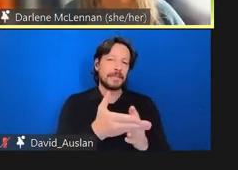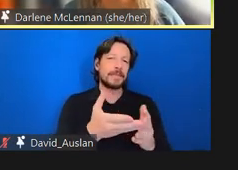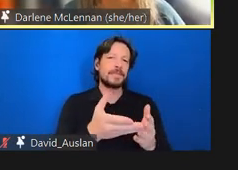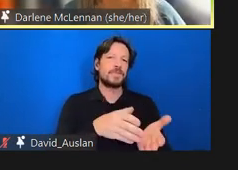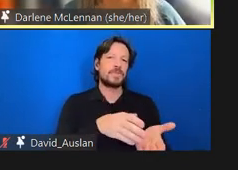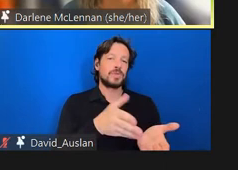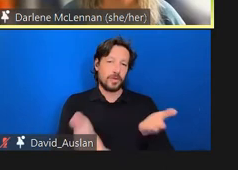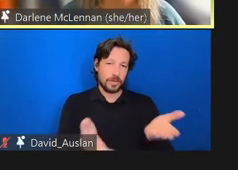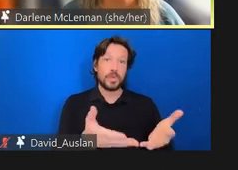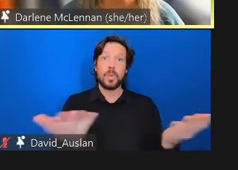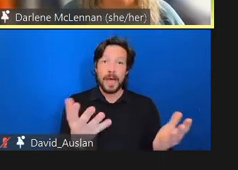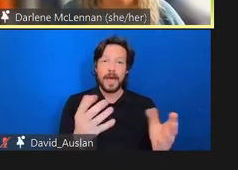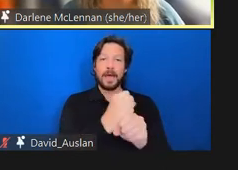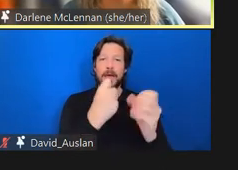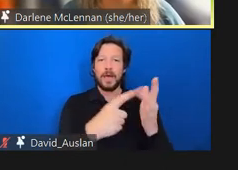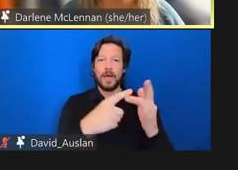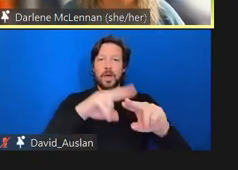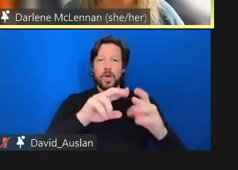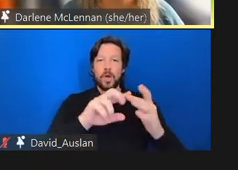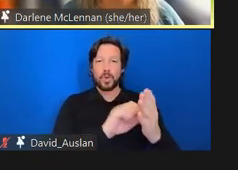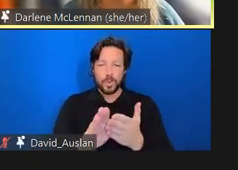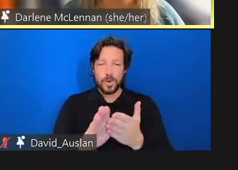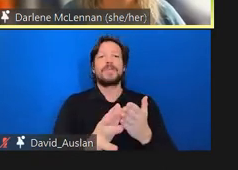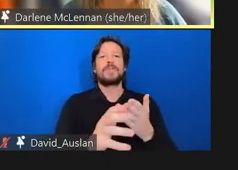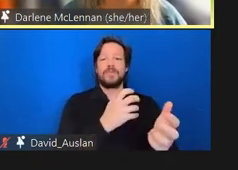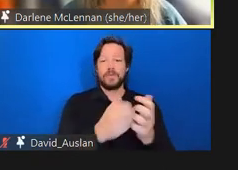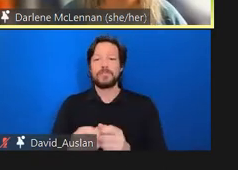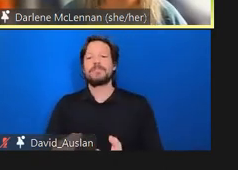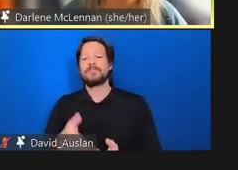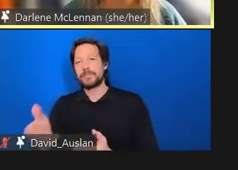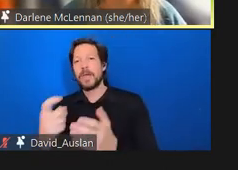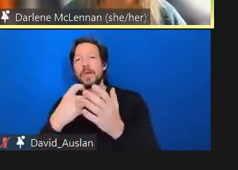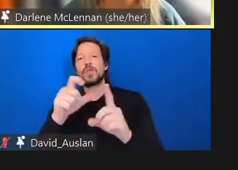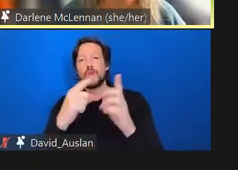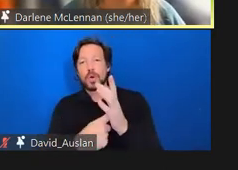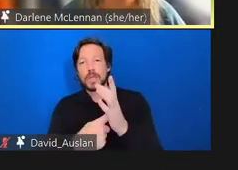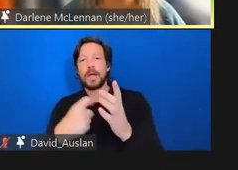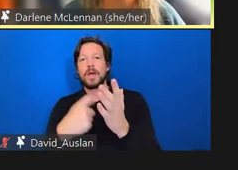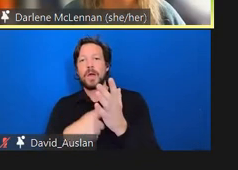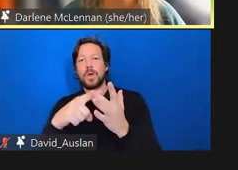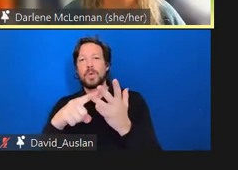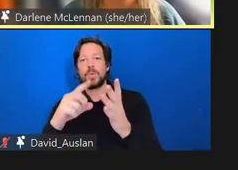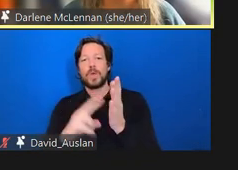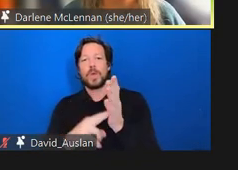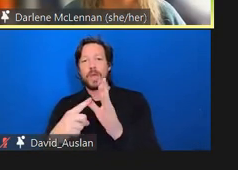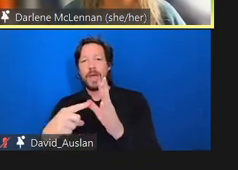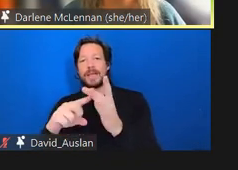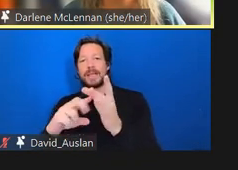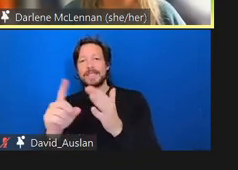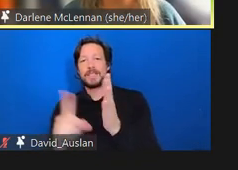at Griffith University, and Dr Riona Tindal, a senior disability advisor and artist at